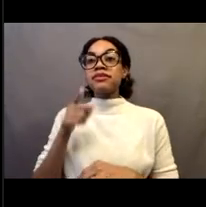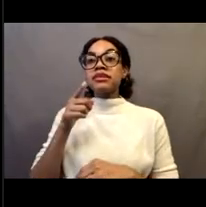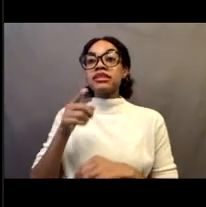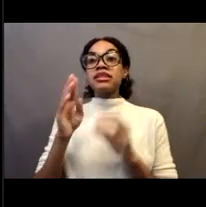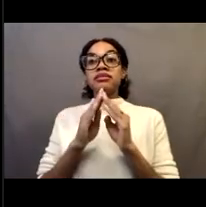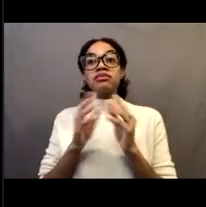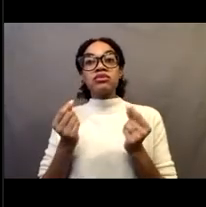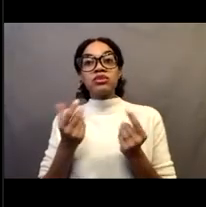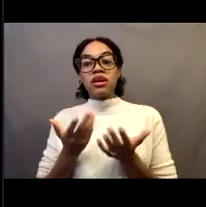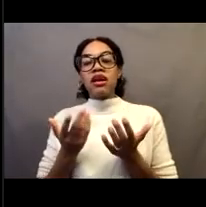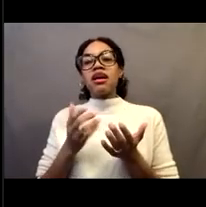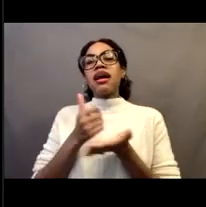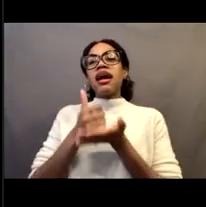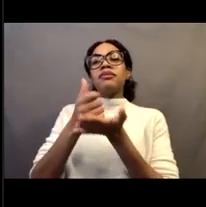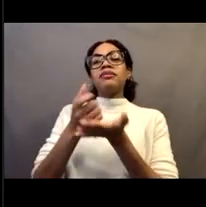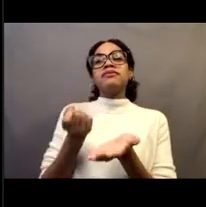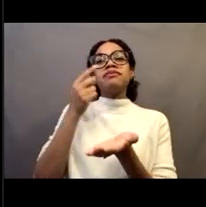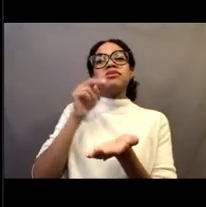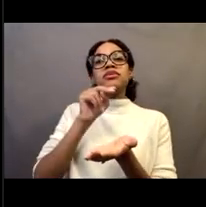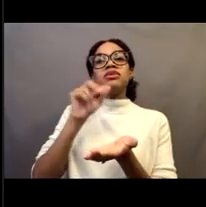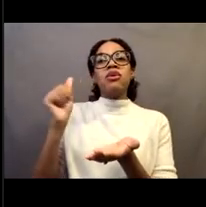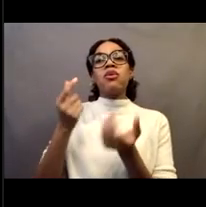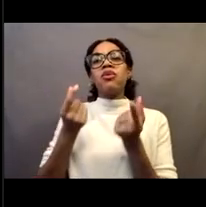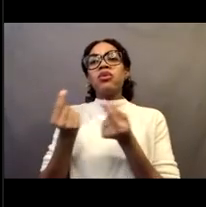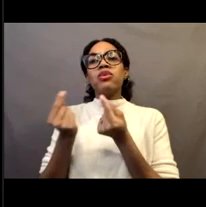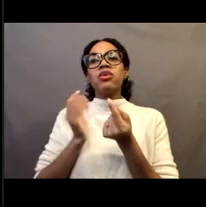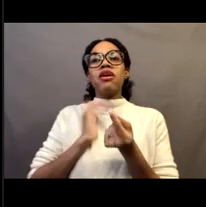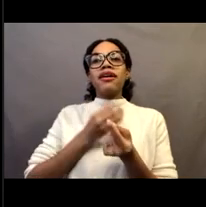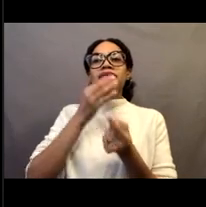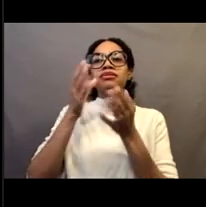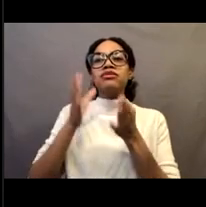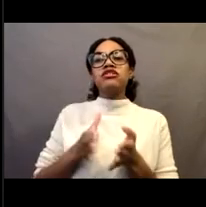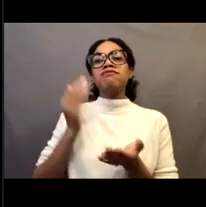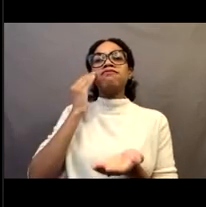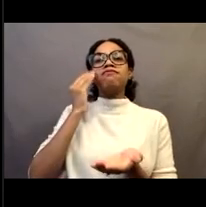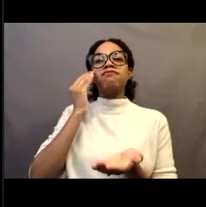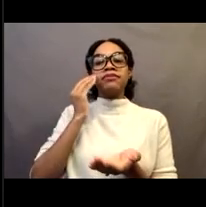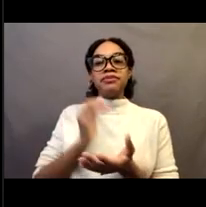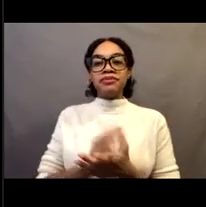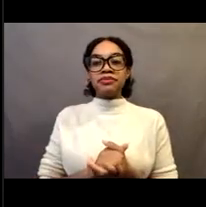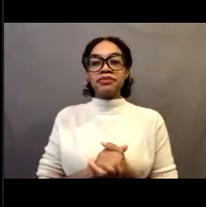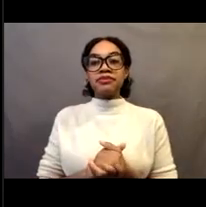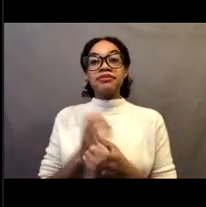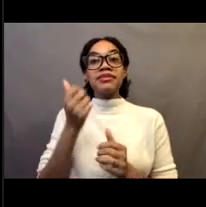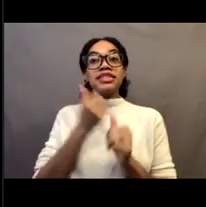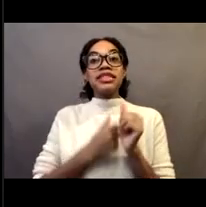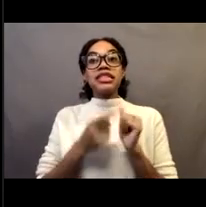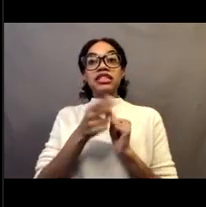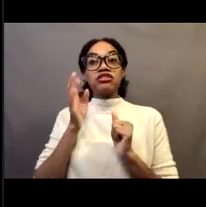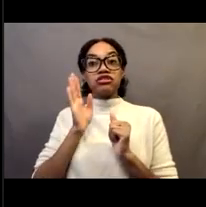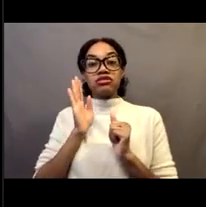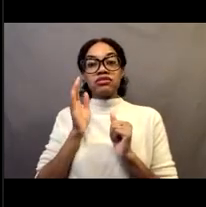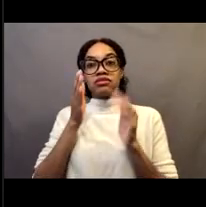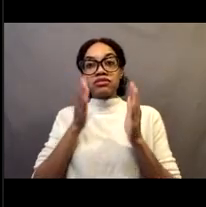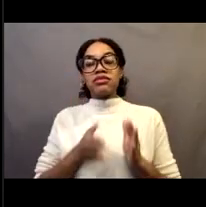and some of the incredible experts that we have. All of our speakers work for some part of NOAA. Which stands for the National Oceanic